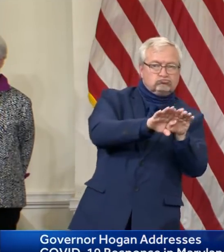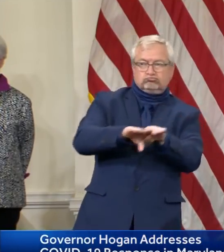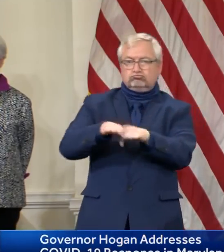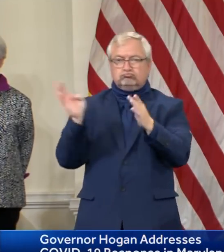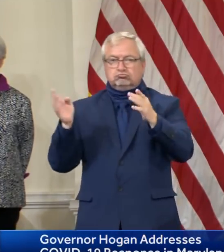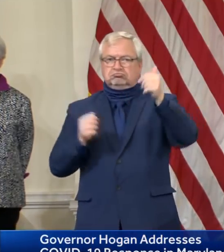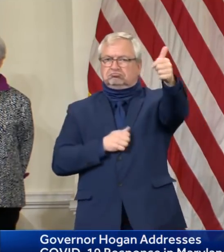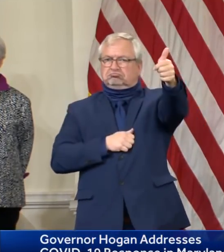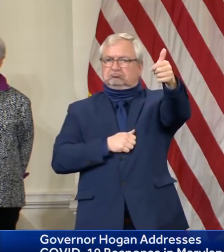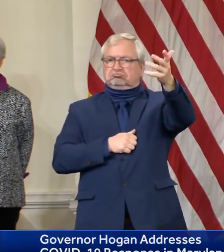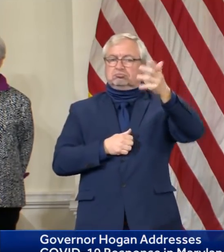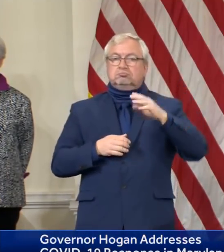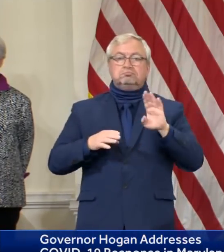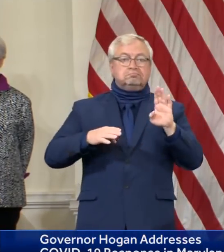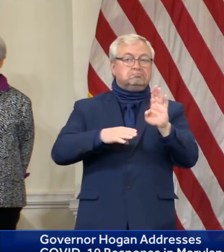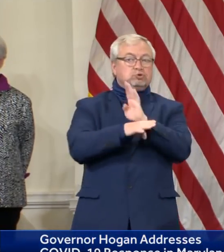BUT BUSINESSES ARE NOT OPEN.